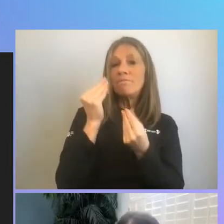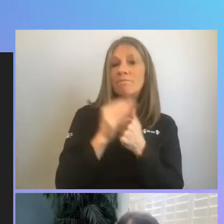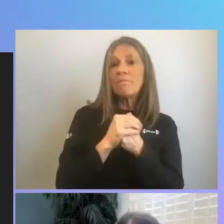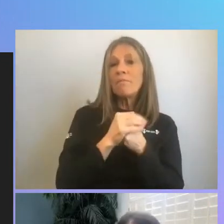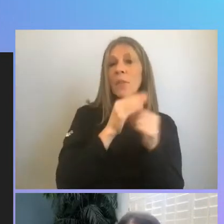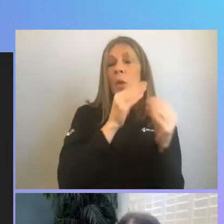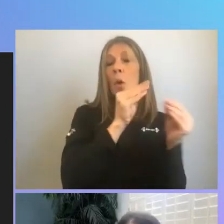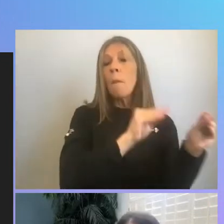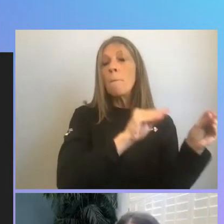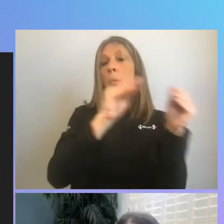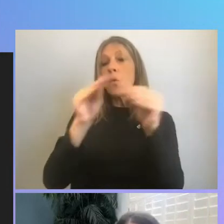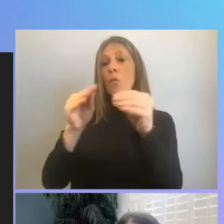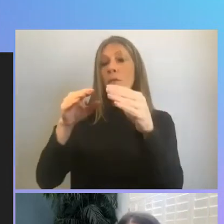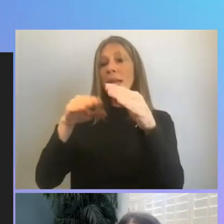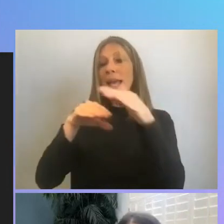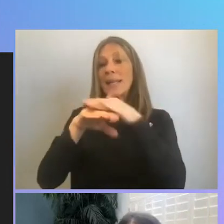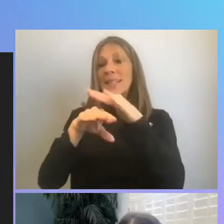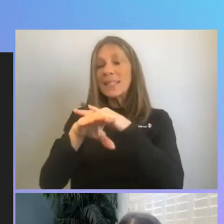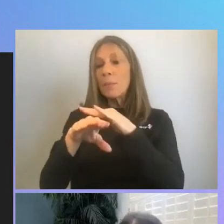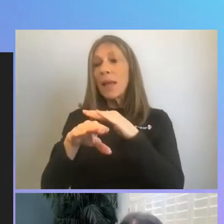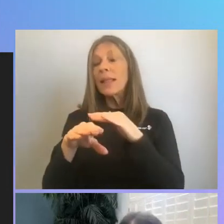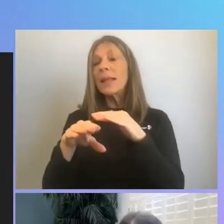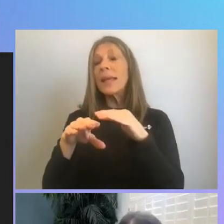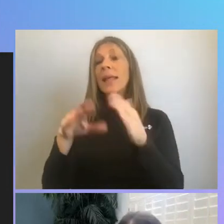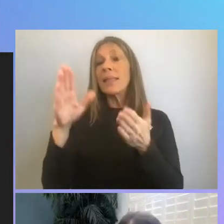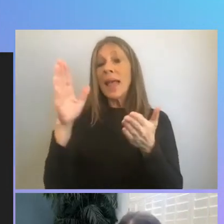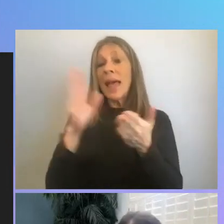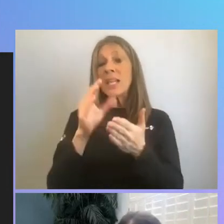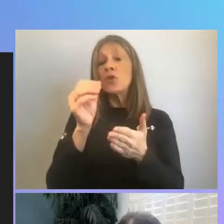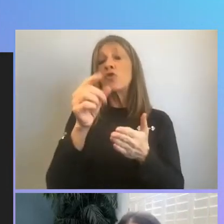accessibility left so that you can use your time wisely to stop